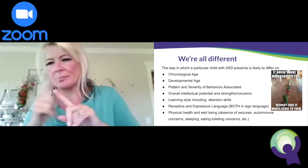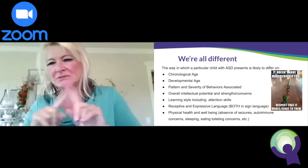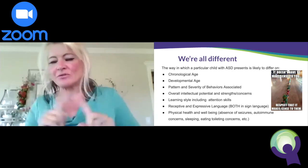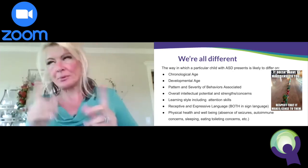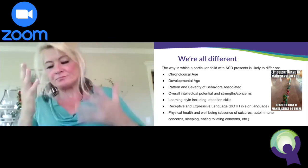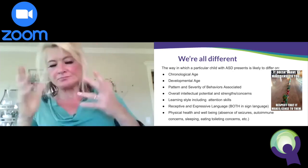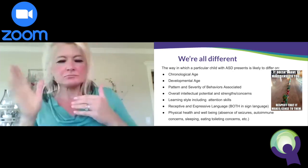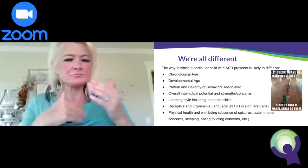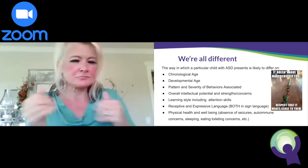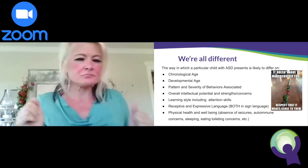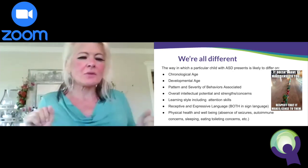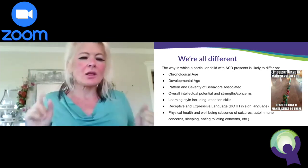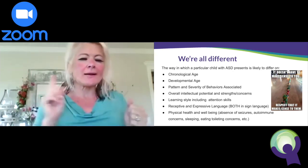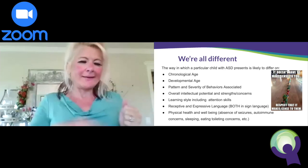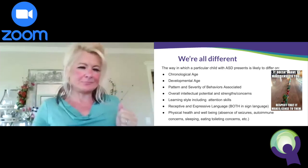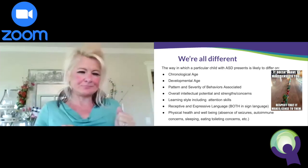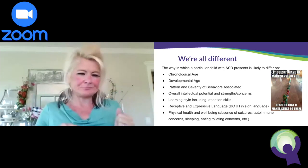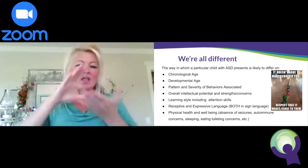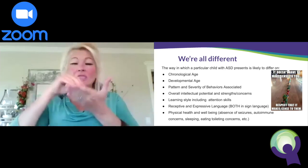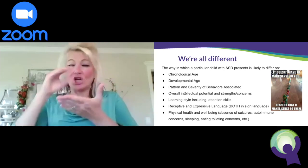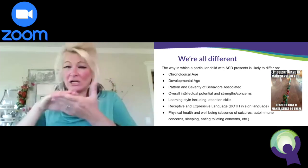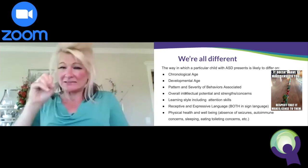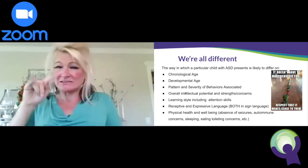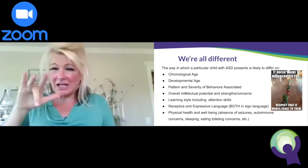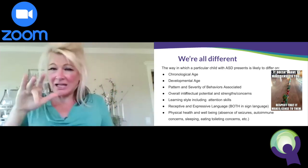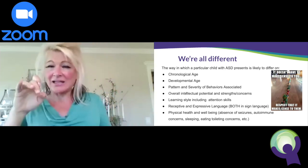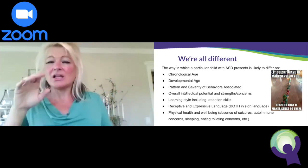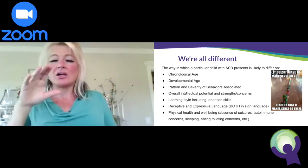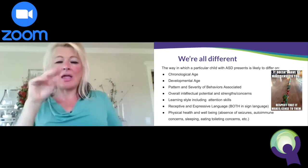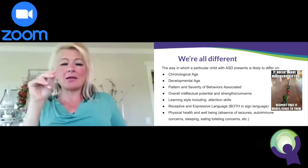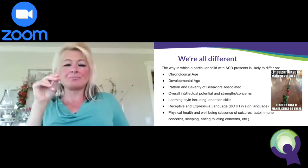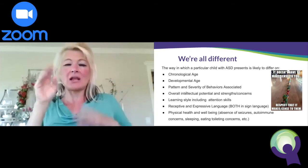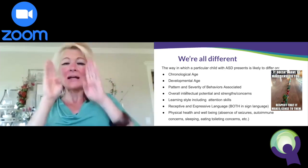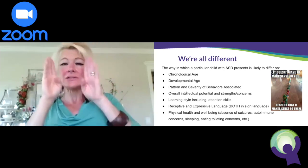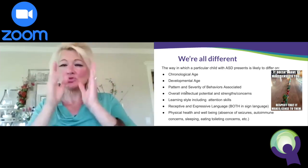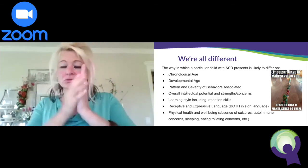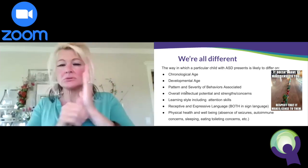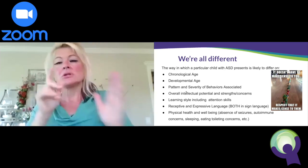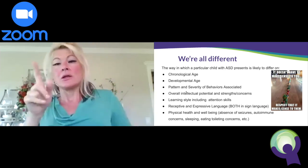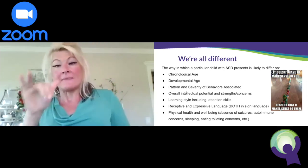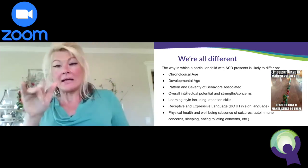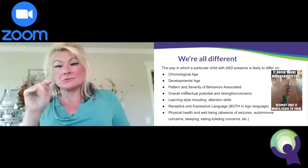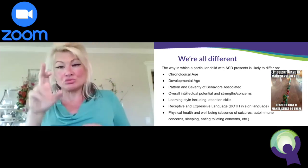together as a whole, as the whole child. Okay, now back to what I was going for learning and receptive